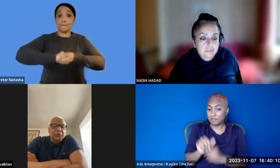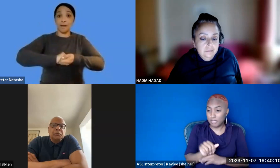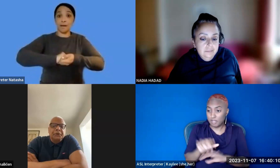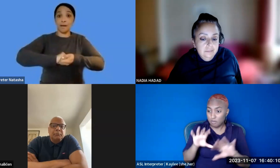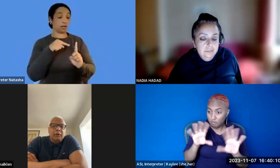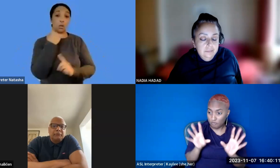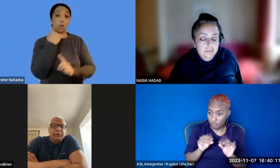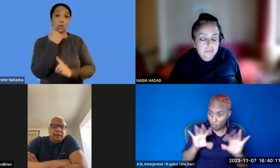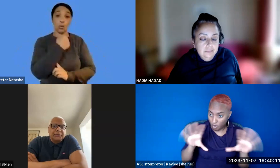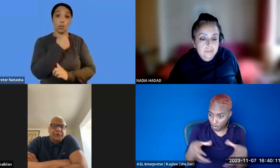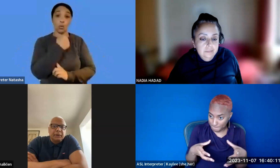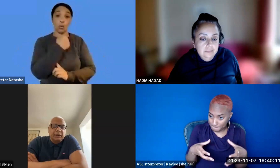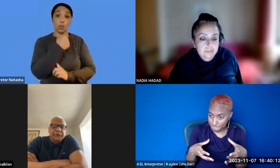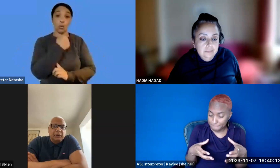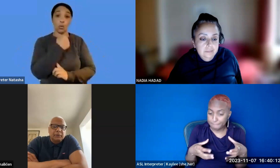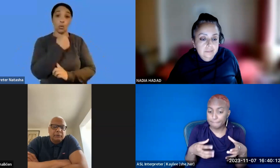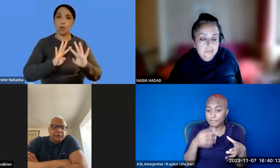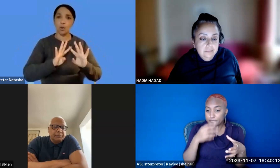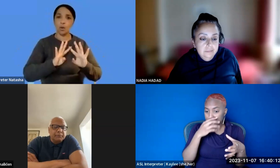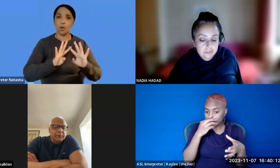with a consortium of Dutch NGOs